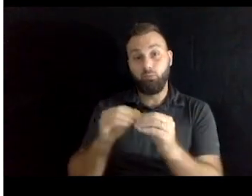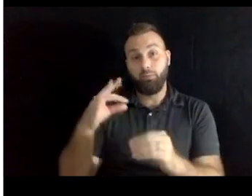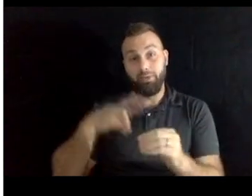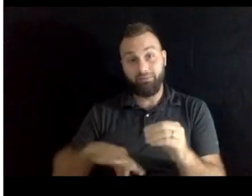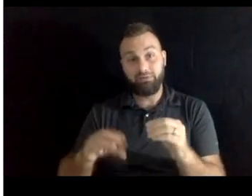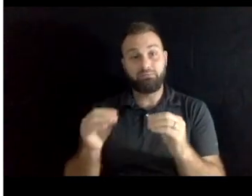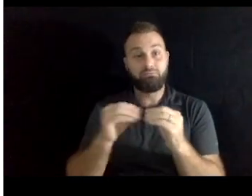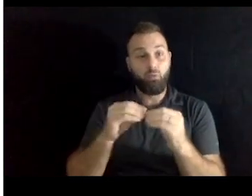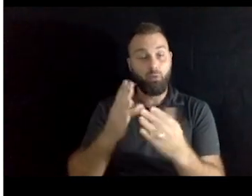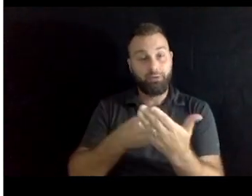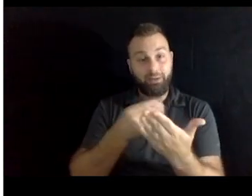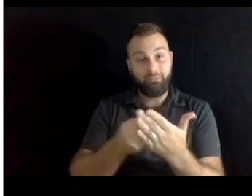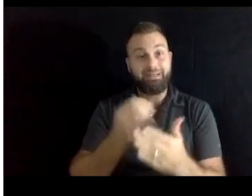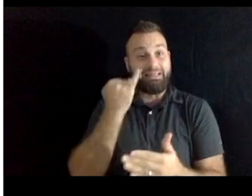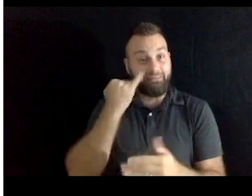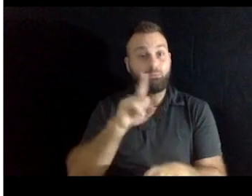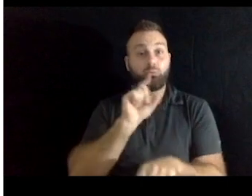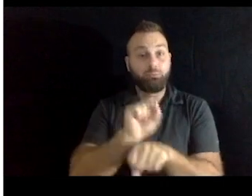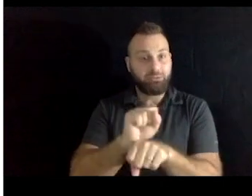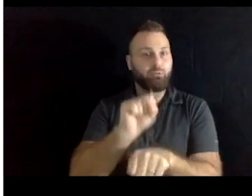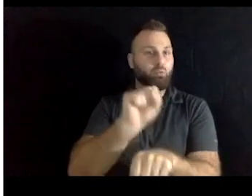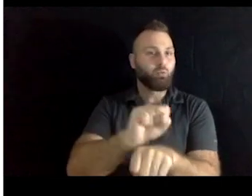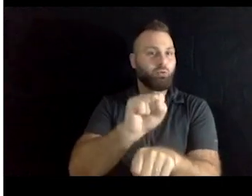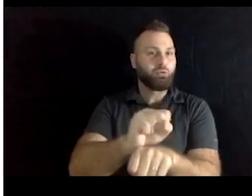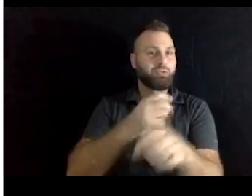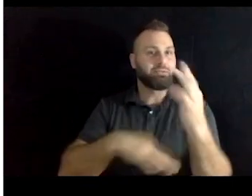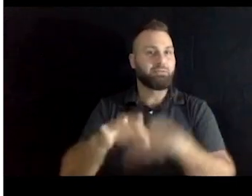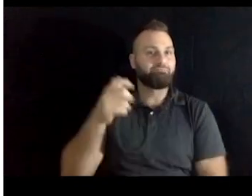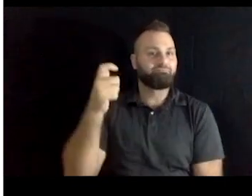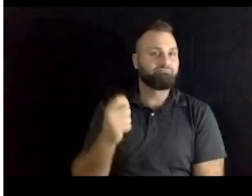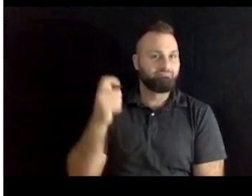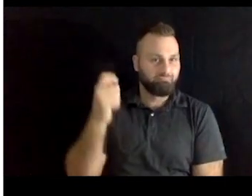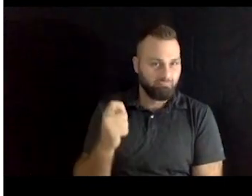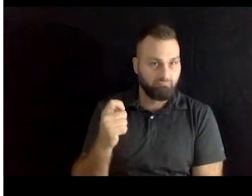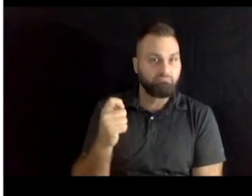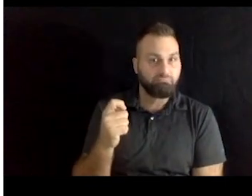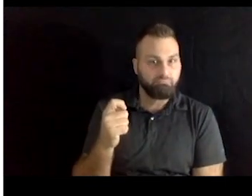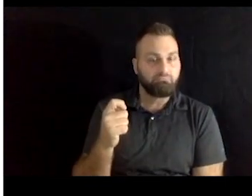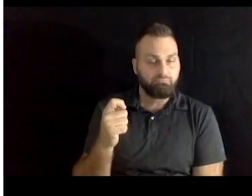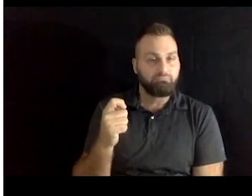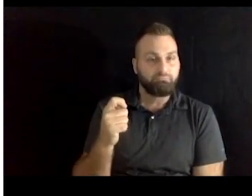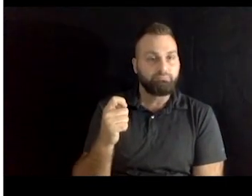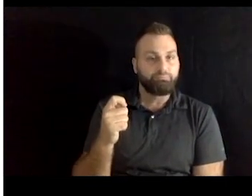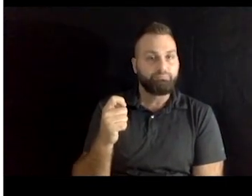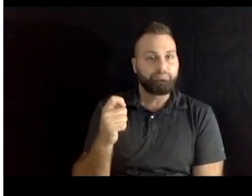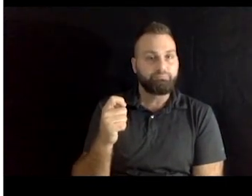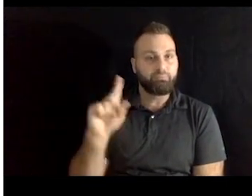on average if you're actually working as opposed to receiving. Government supports second.